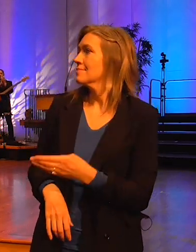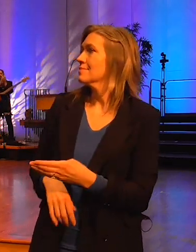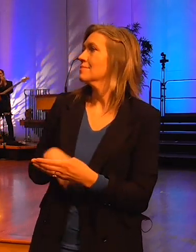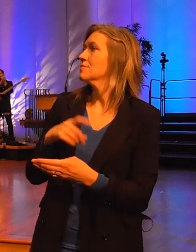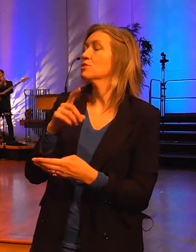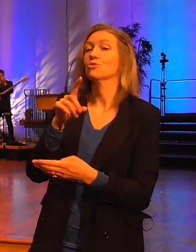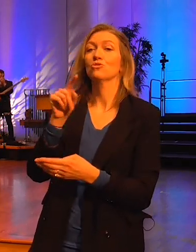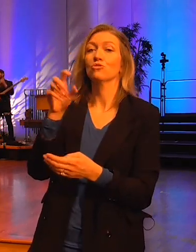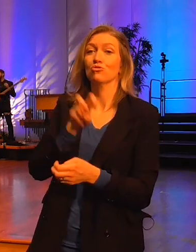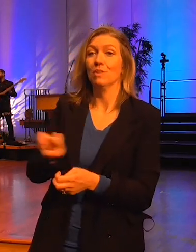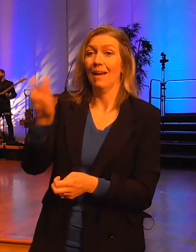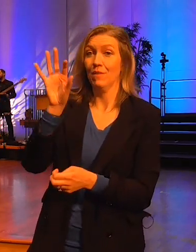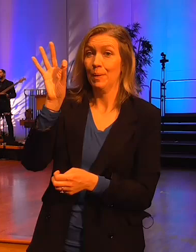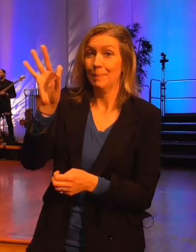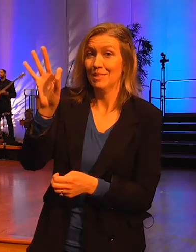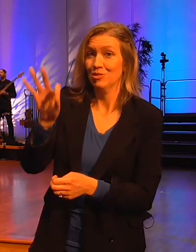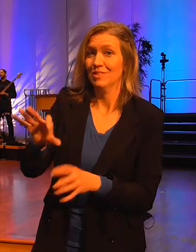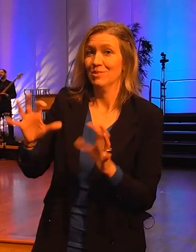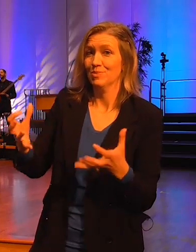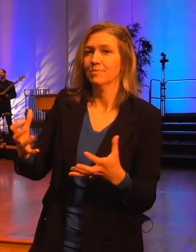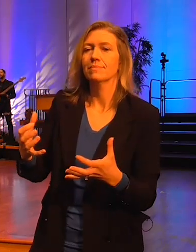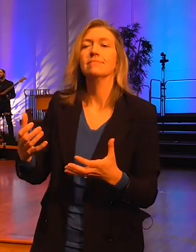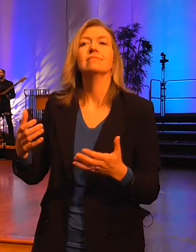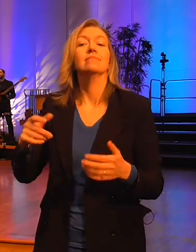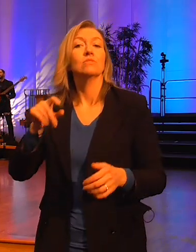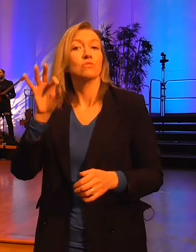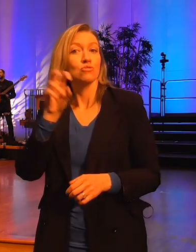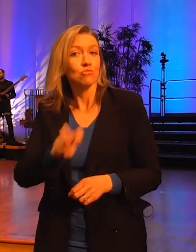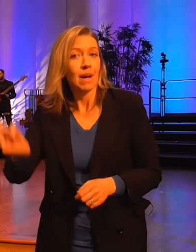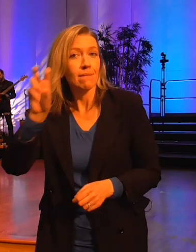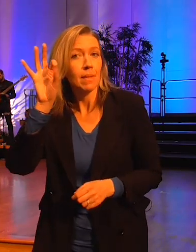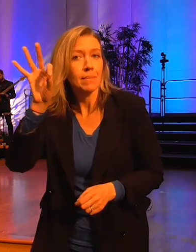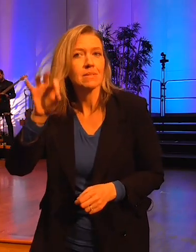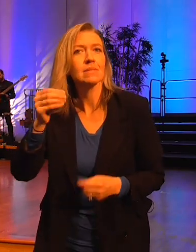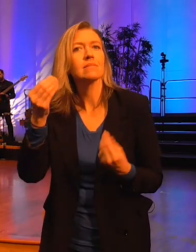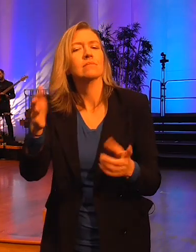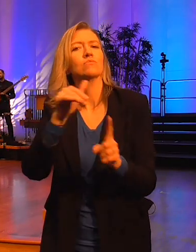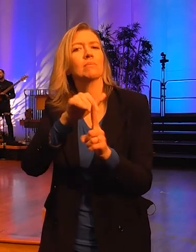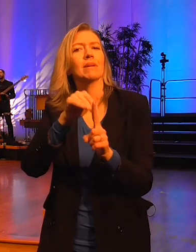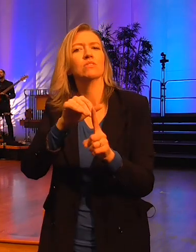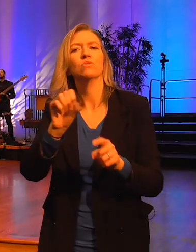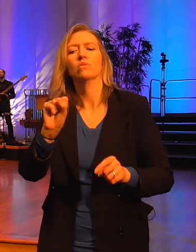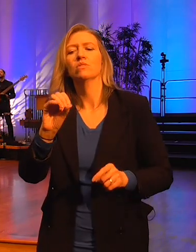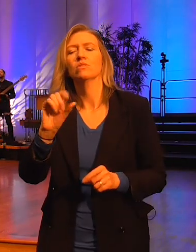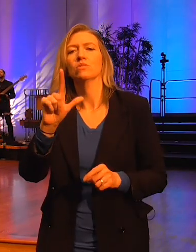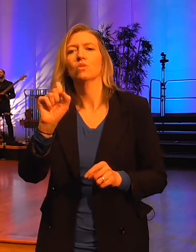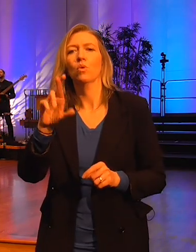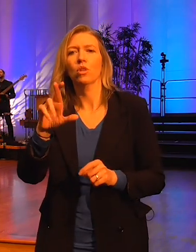Ministry just here to remind you all there is a solar eclipse of the Sun in August of 2026 and